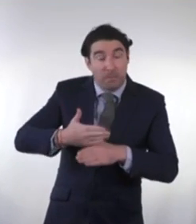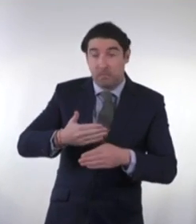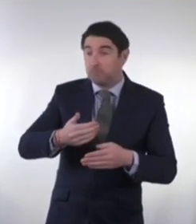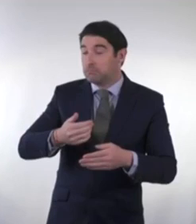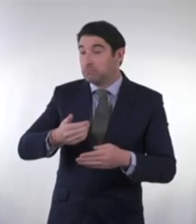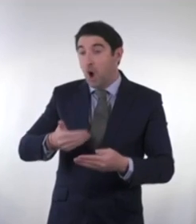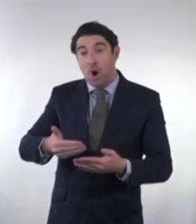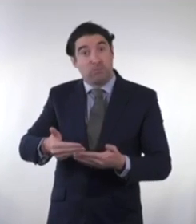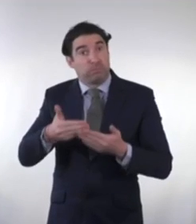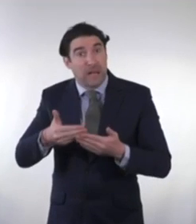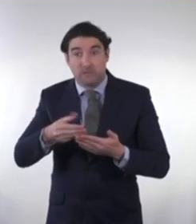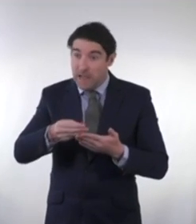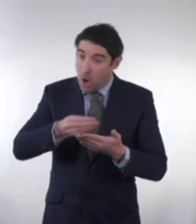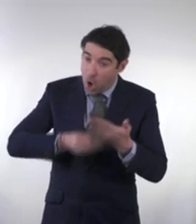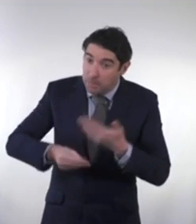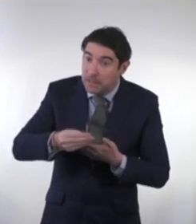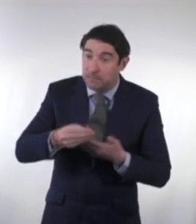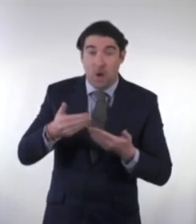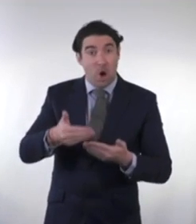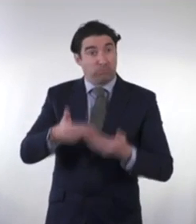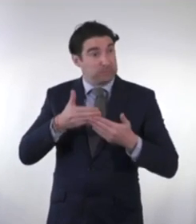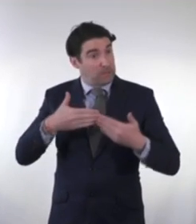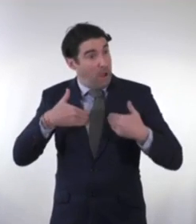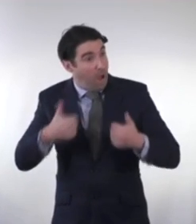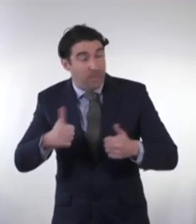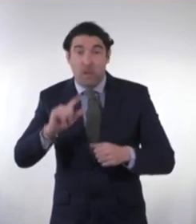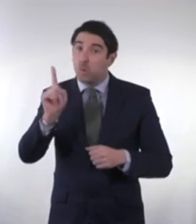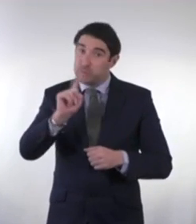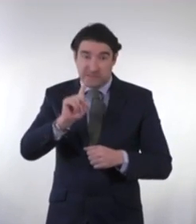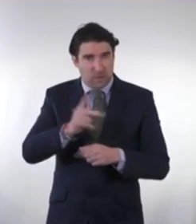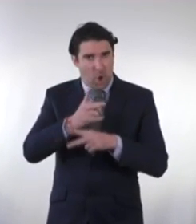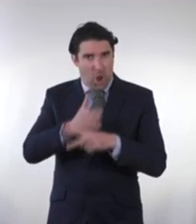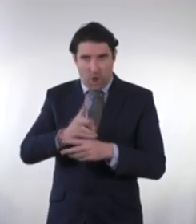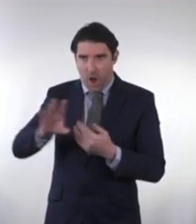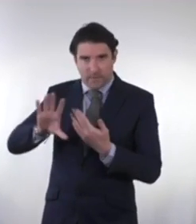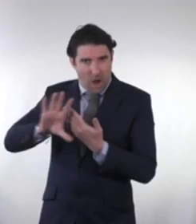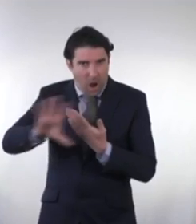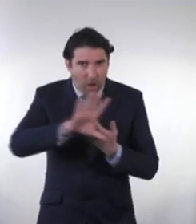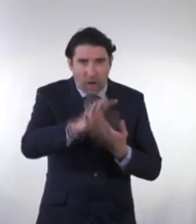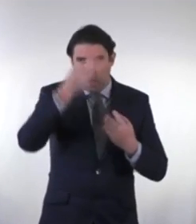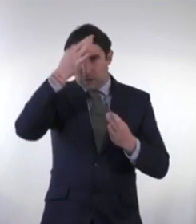her that we are going to ensure that we have a planning system that is fit for purpose and that